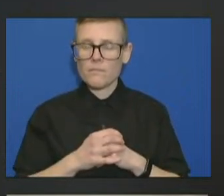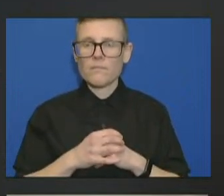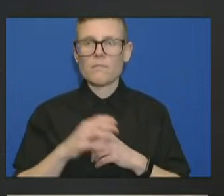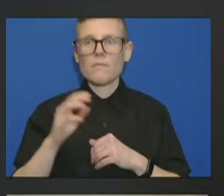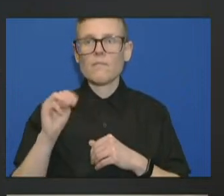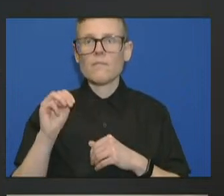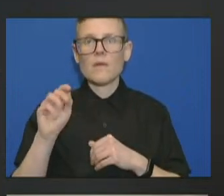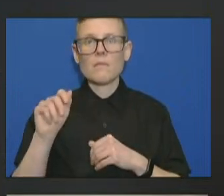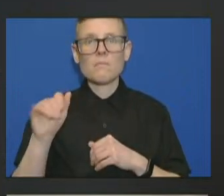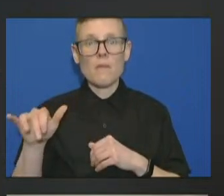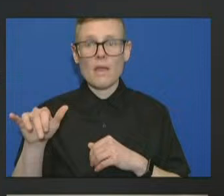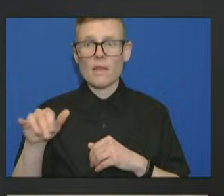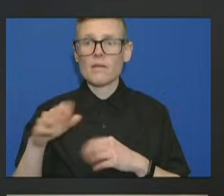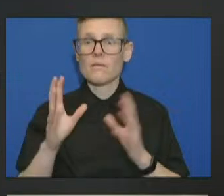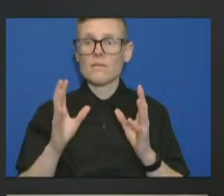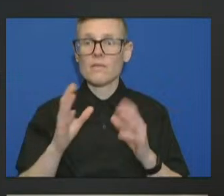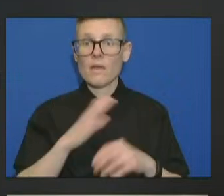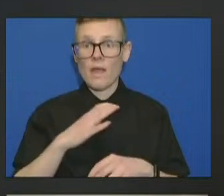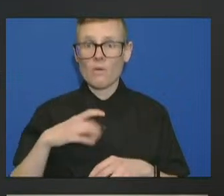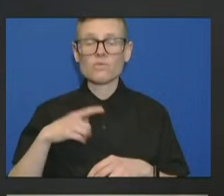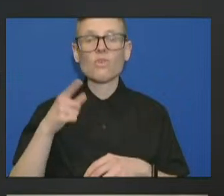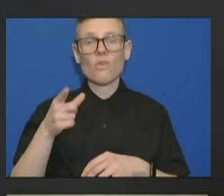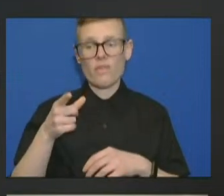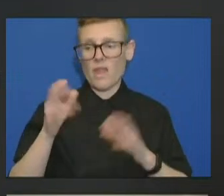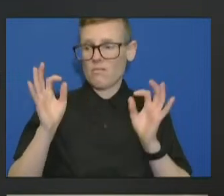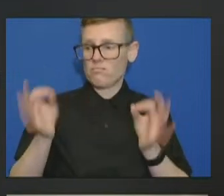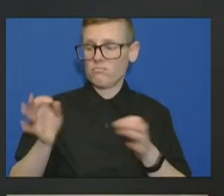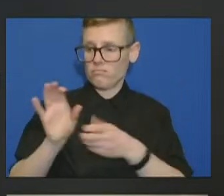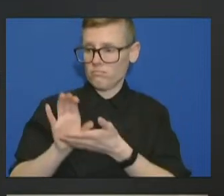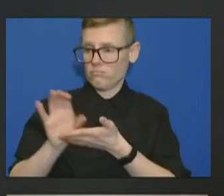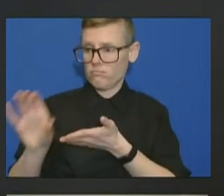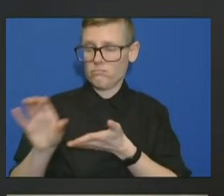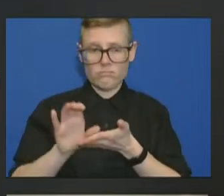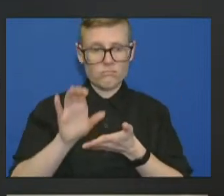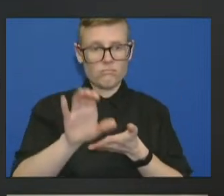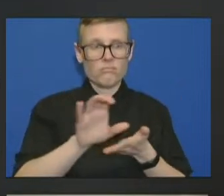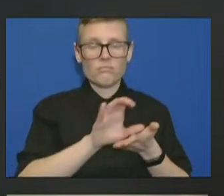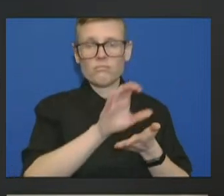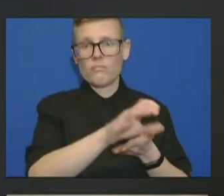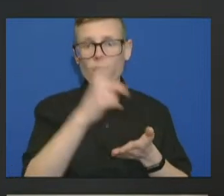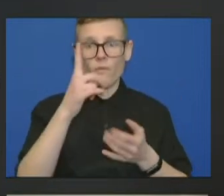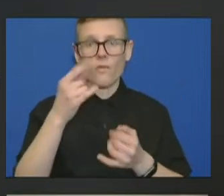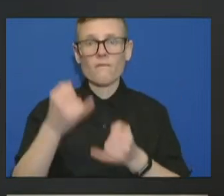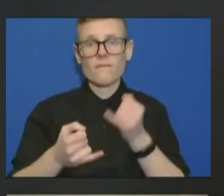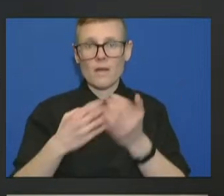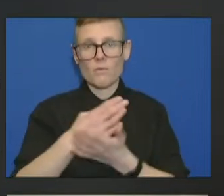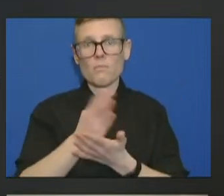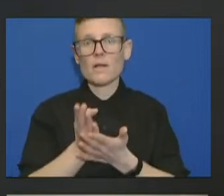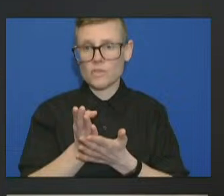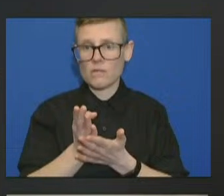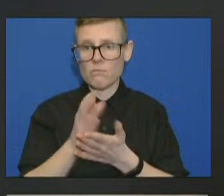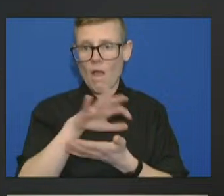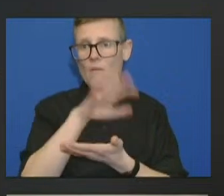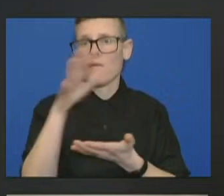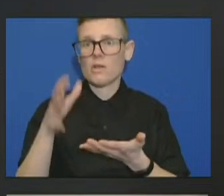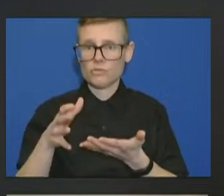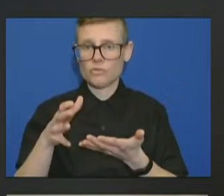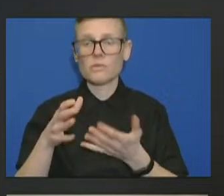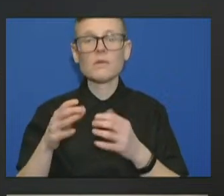please. In May, the Council does their appropriation where they